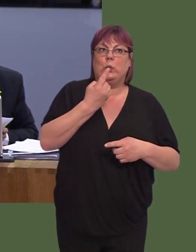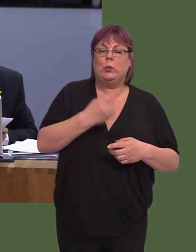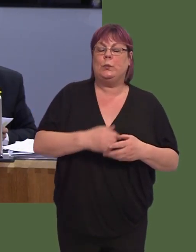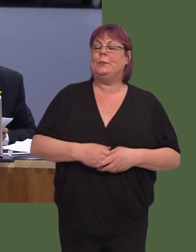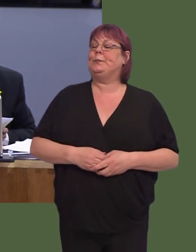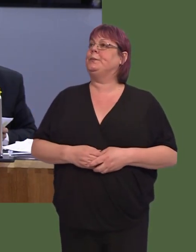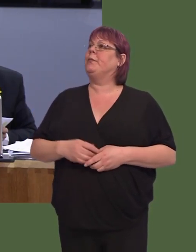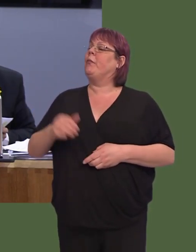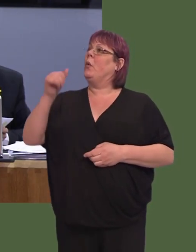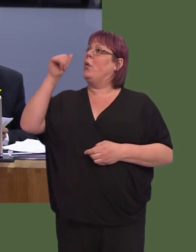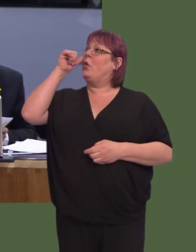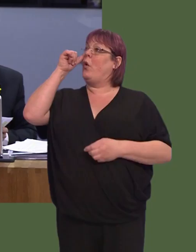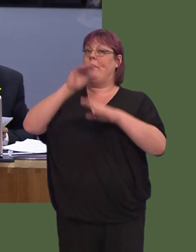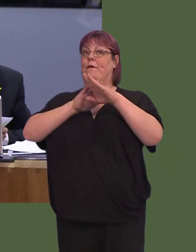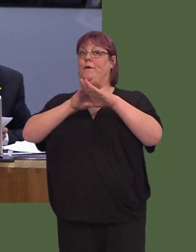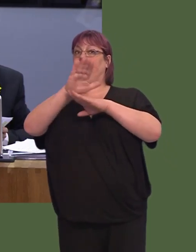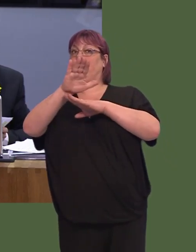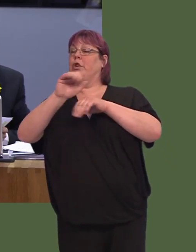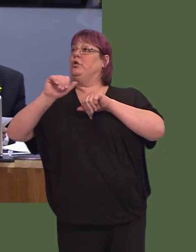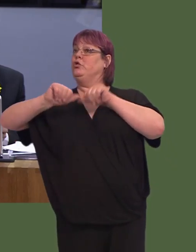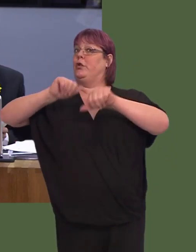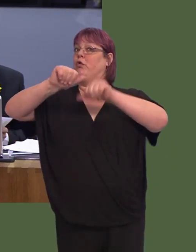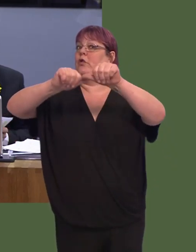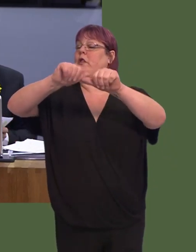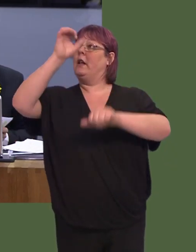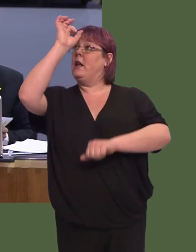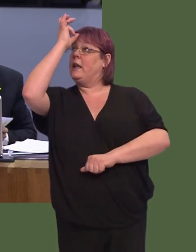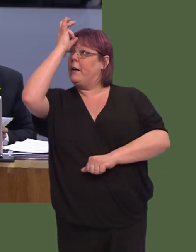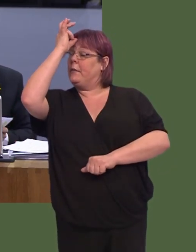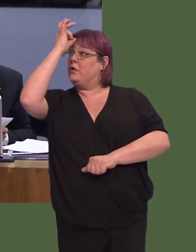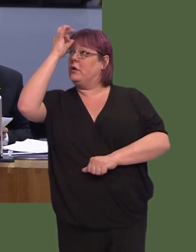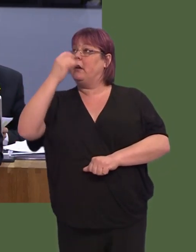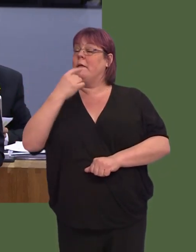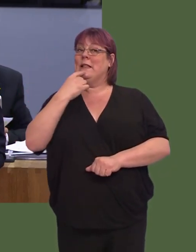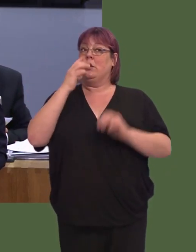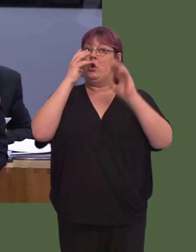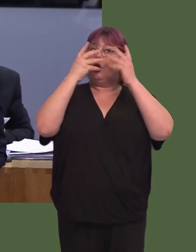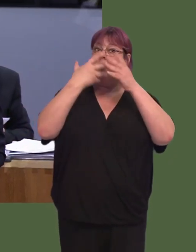by the future generations commissioner and, indeed, the Professional Association for Childcare